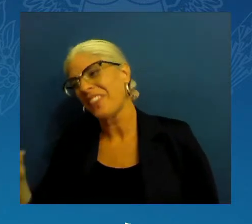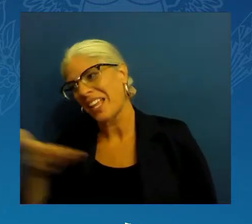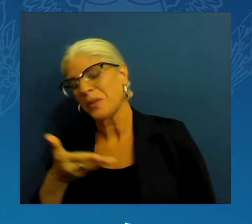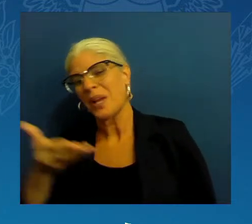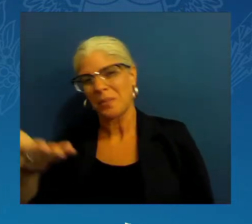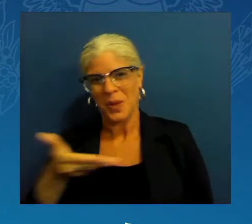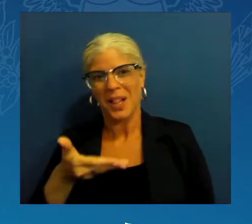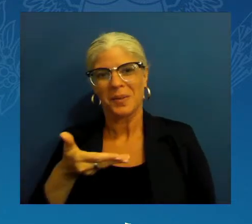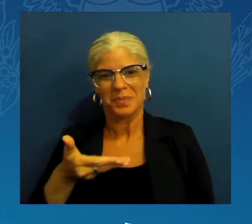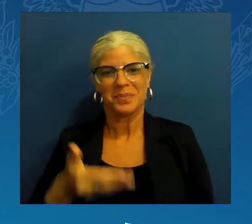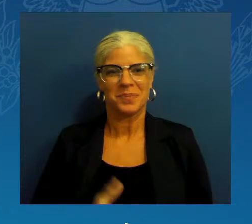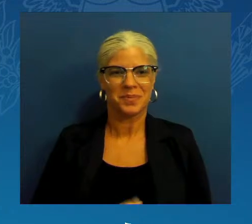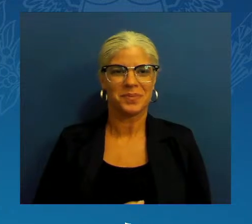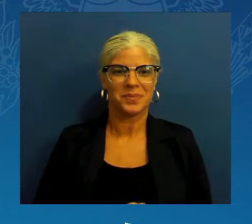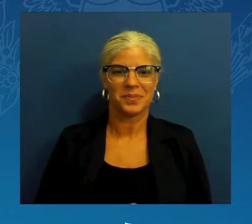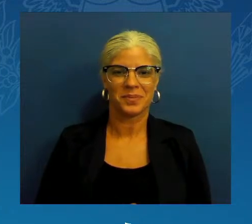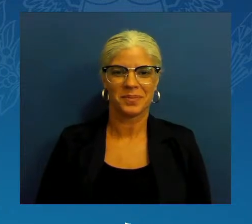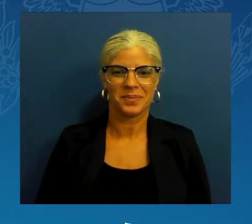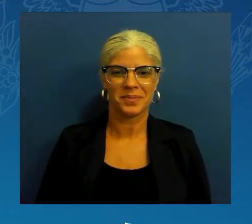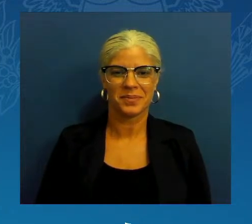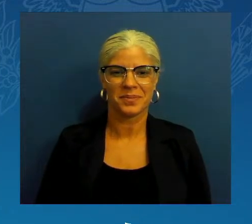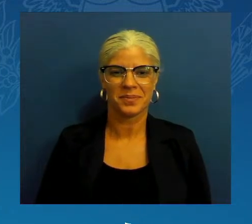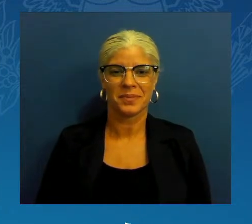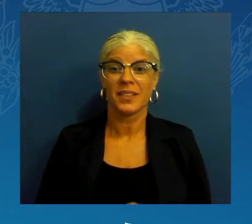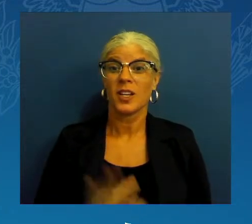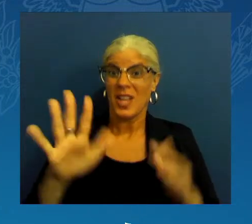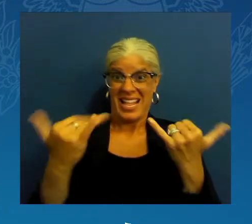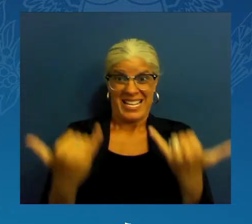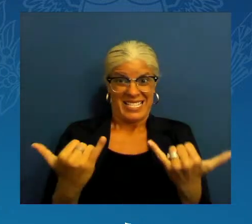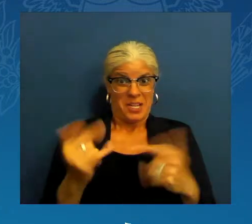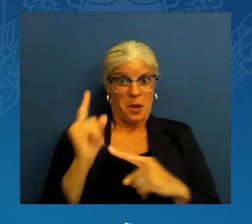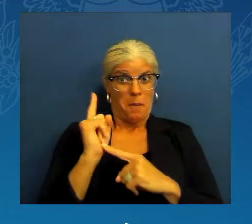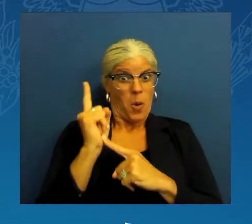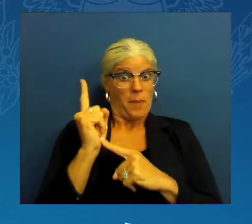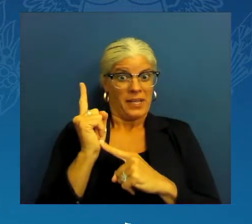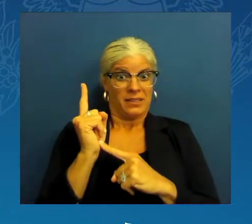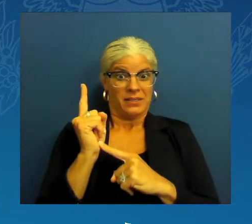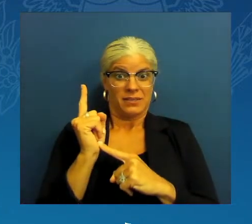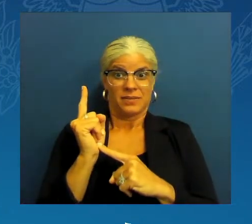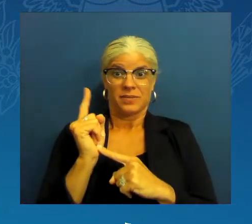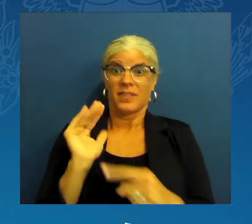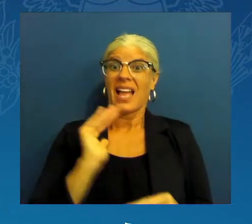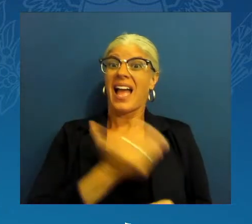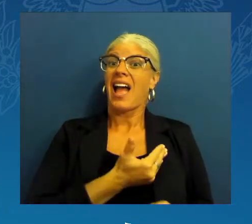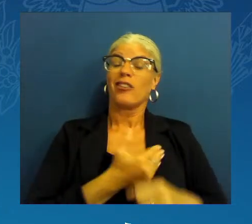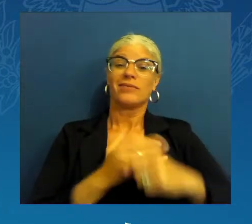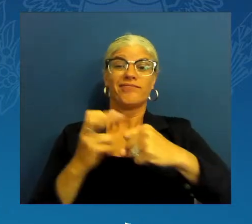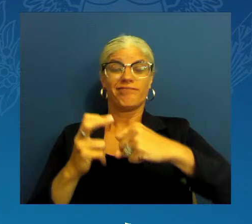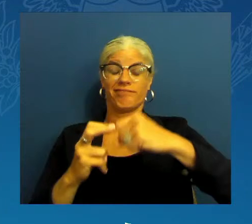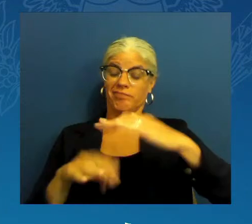So, in this moment, our fundamental freedoms are on the ballot and so is our democracy.